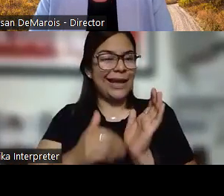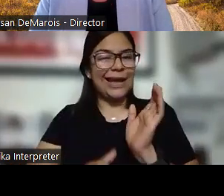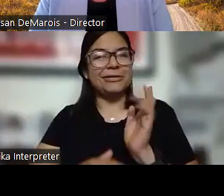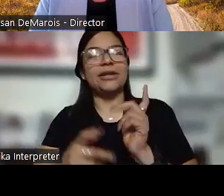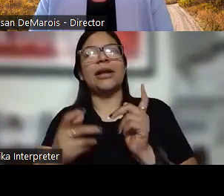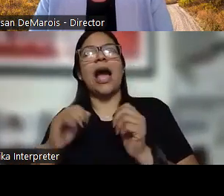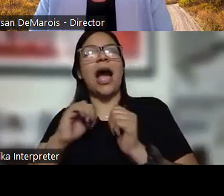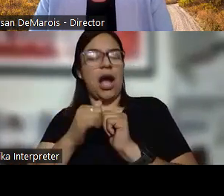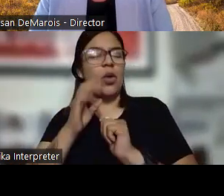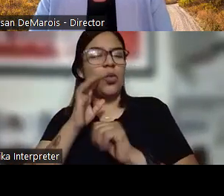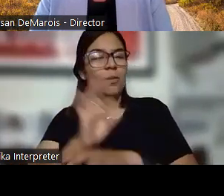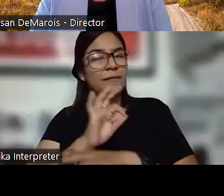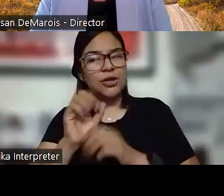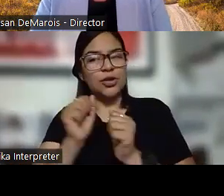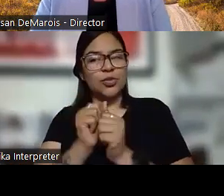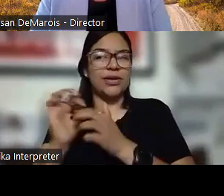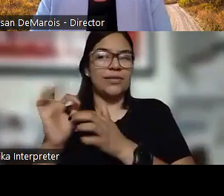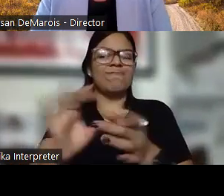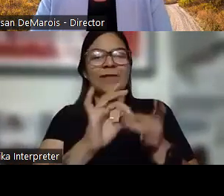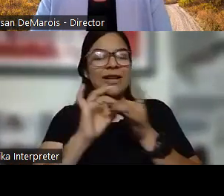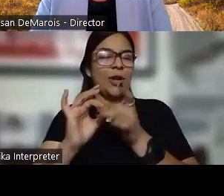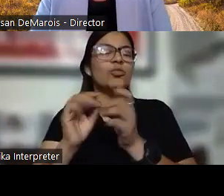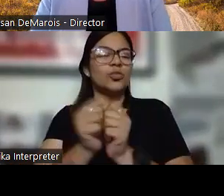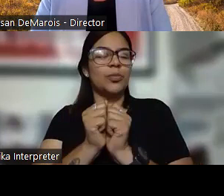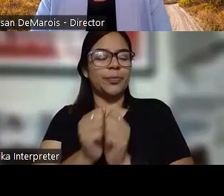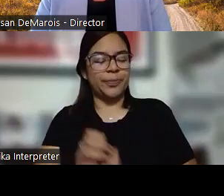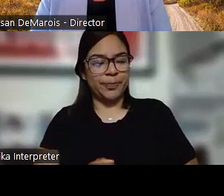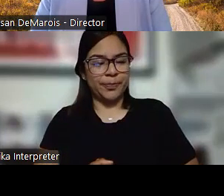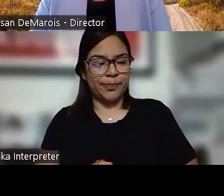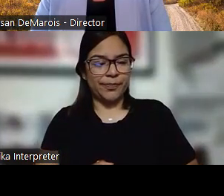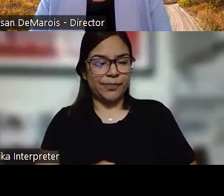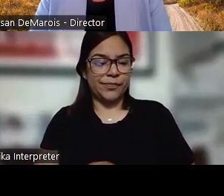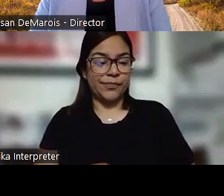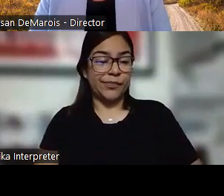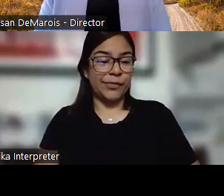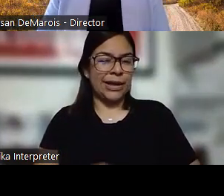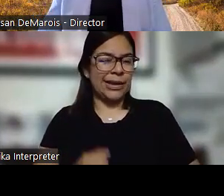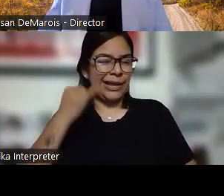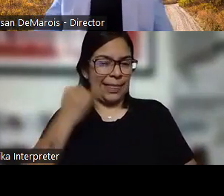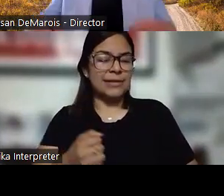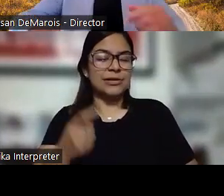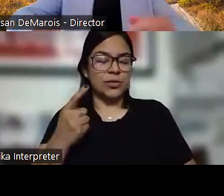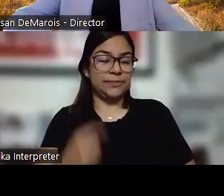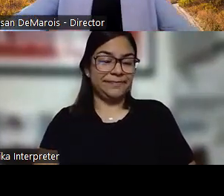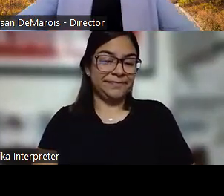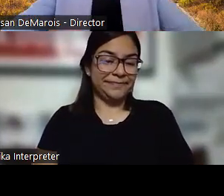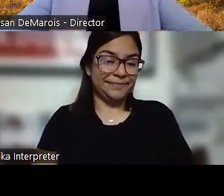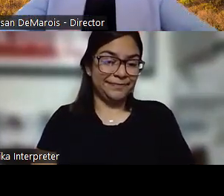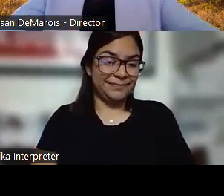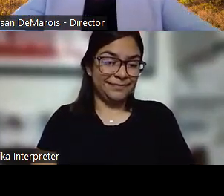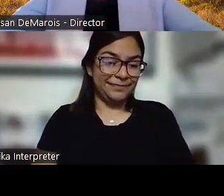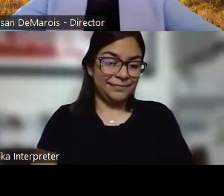we function as a network and next slide this should be the last last one great okay first